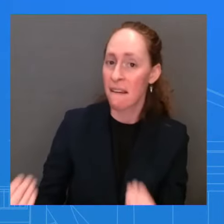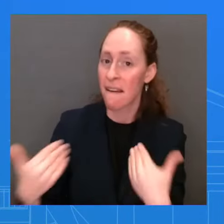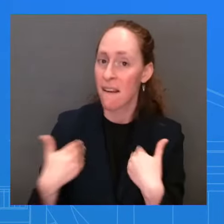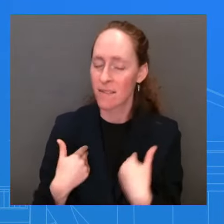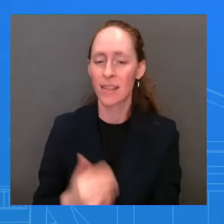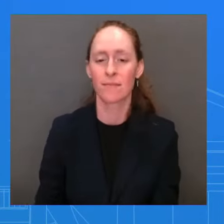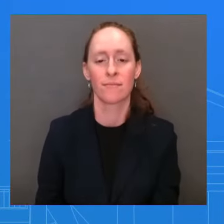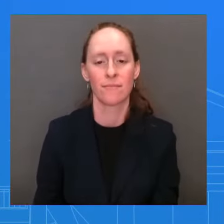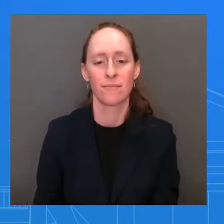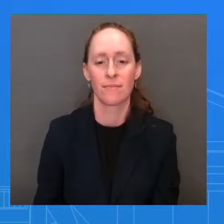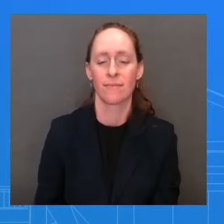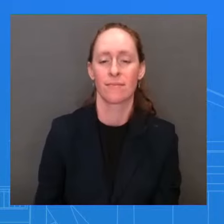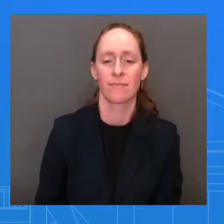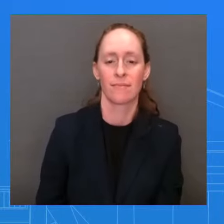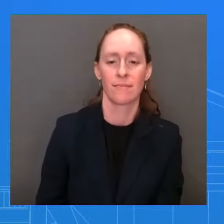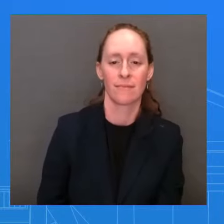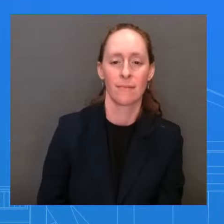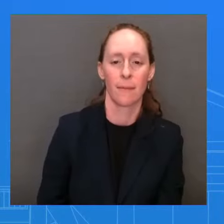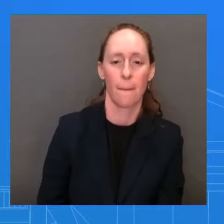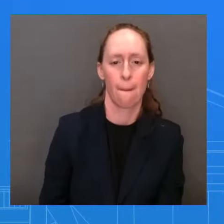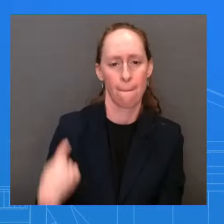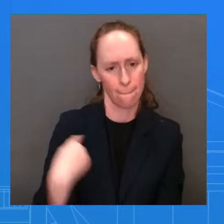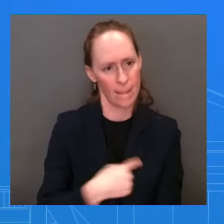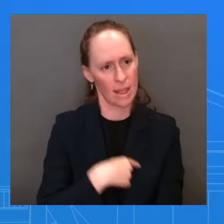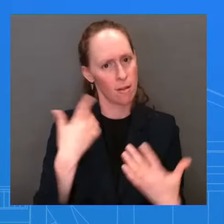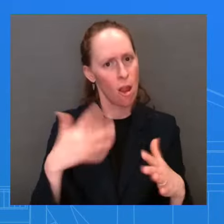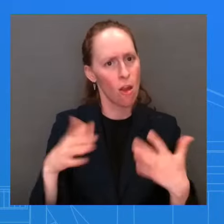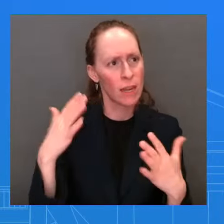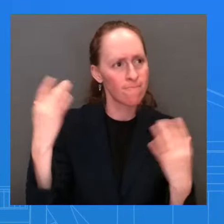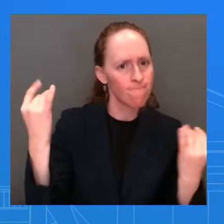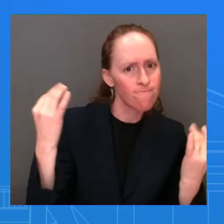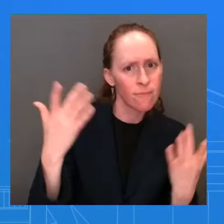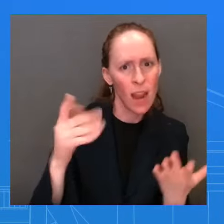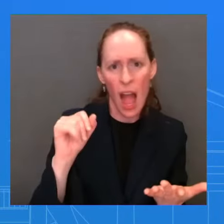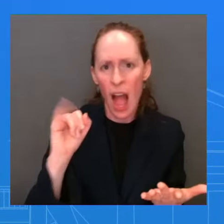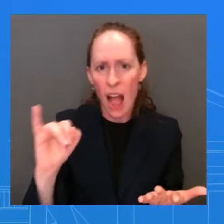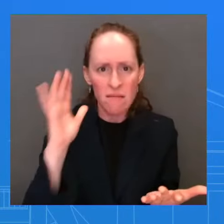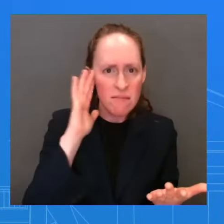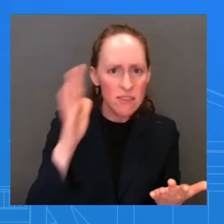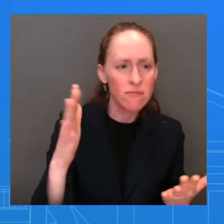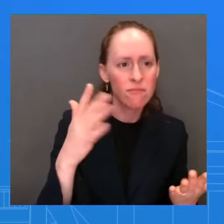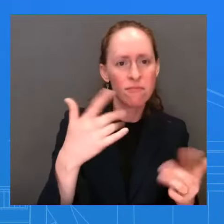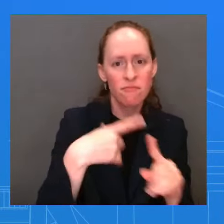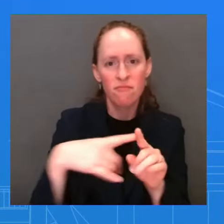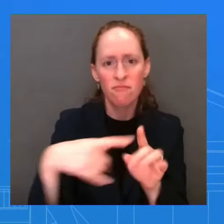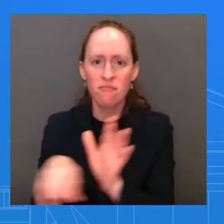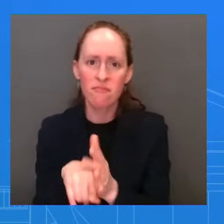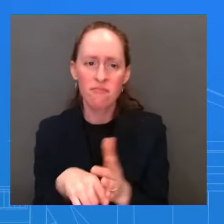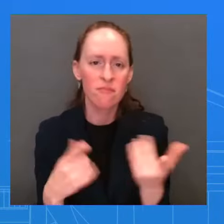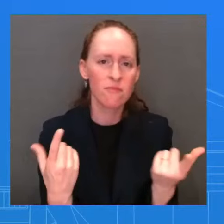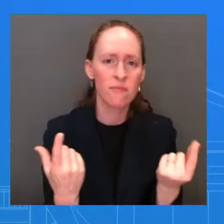But we've said this many times before, which is tech companies have a responsibility to make sure their products are safe before making them public.